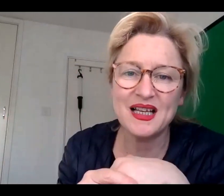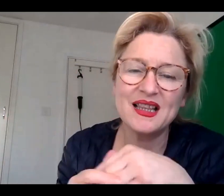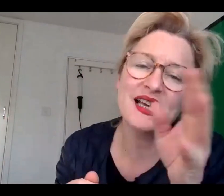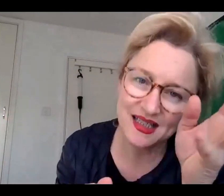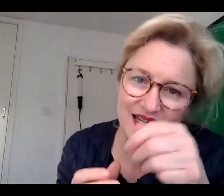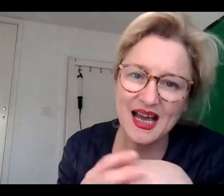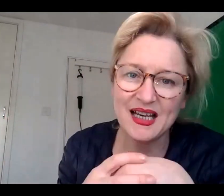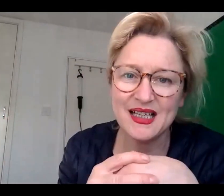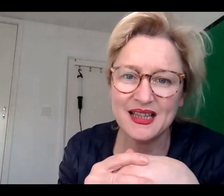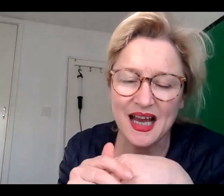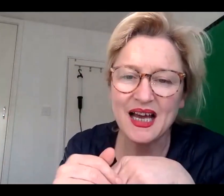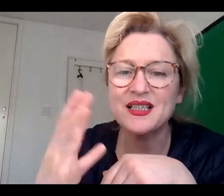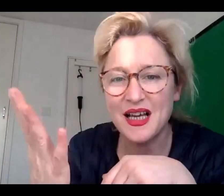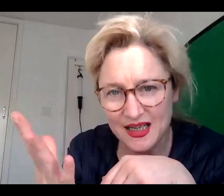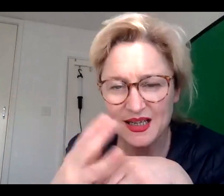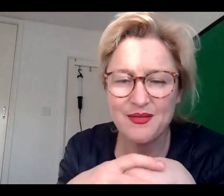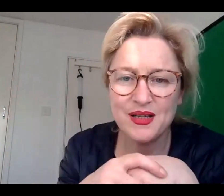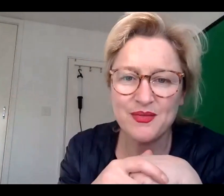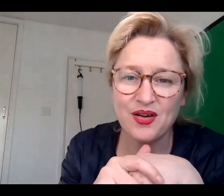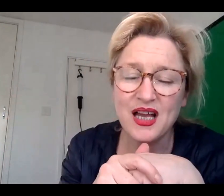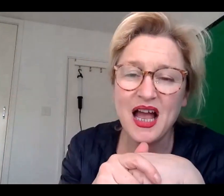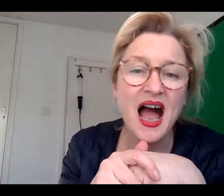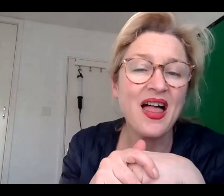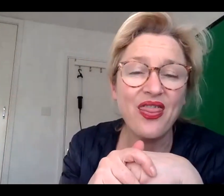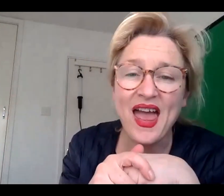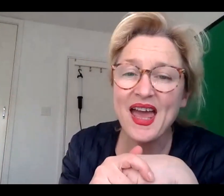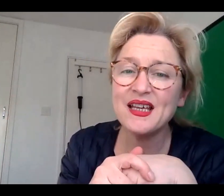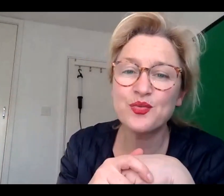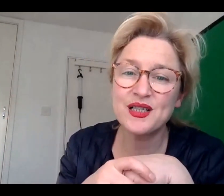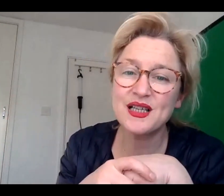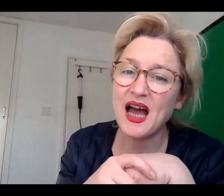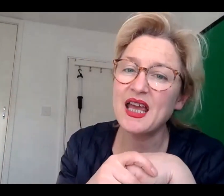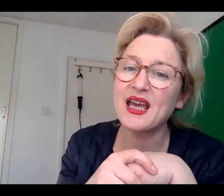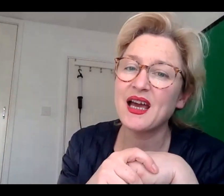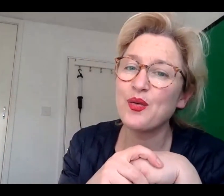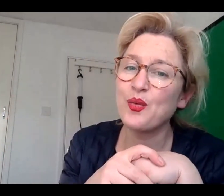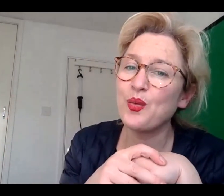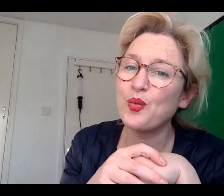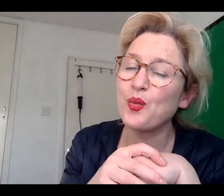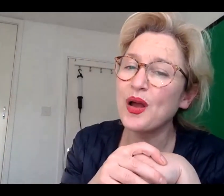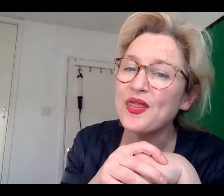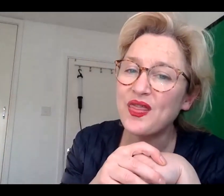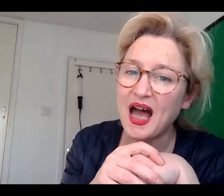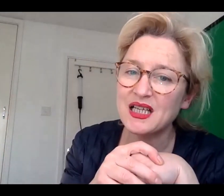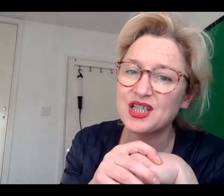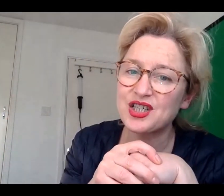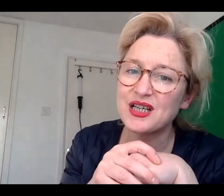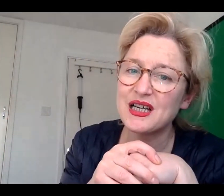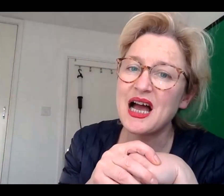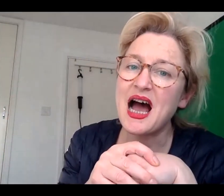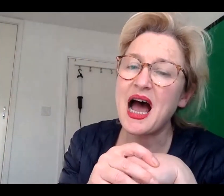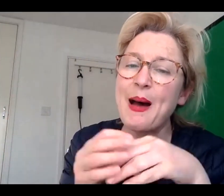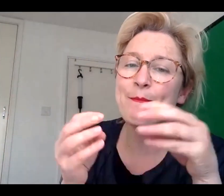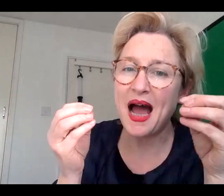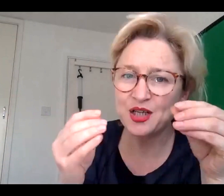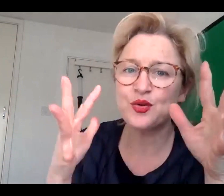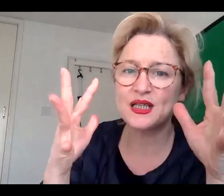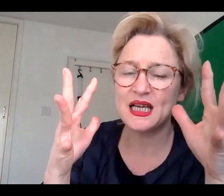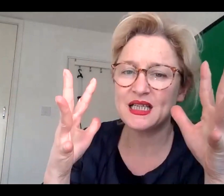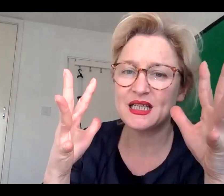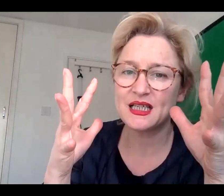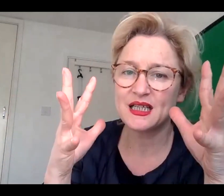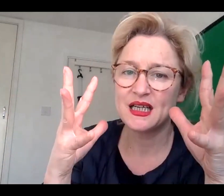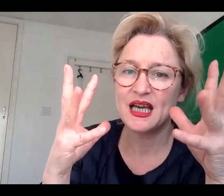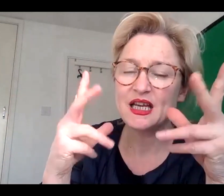said this, and Annie said that, and Mrs Marks. And then it was like with that a match was lit